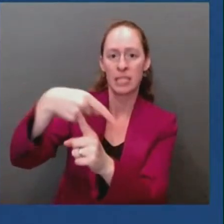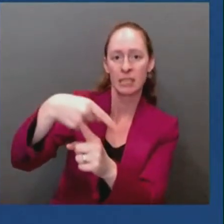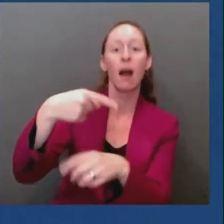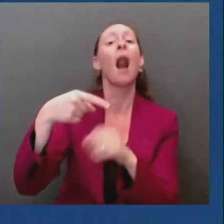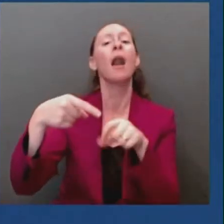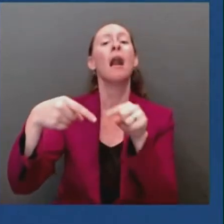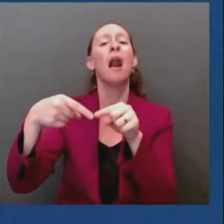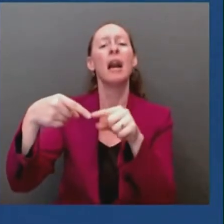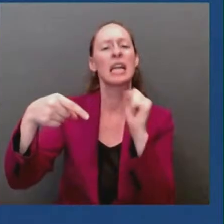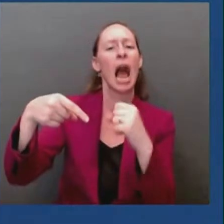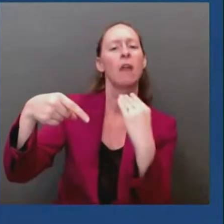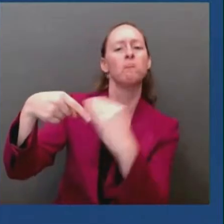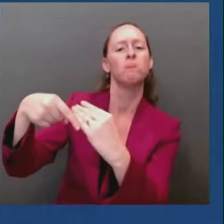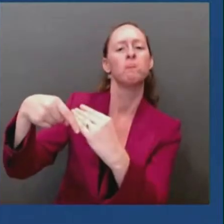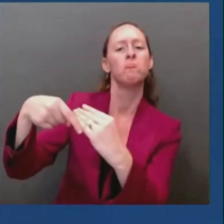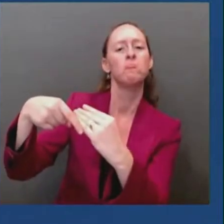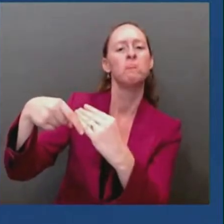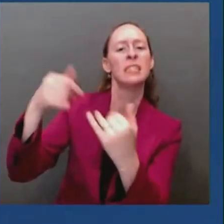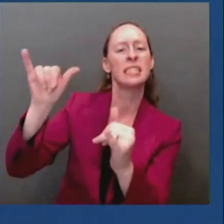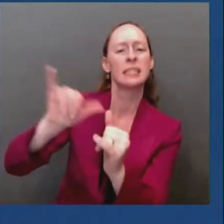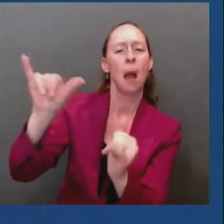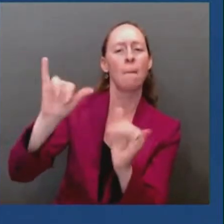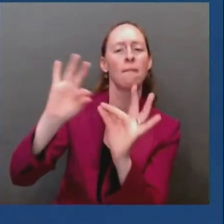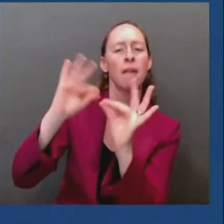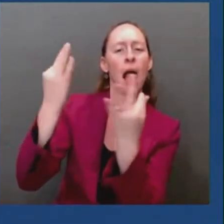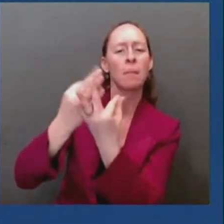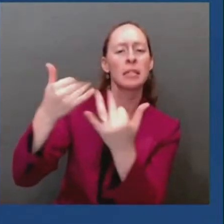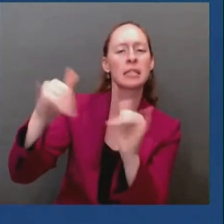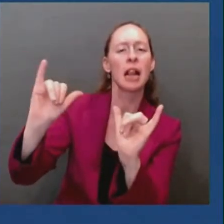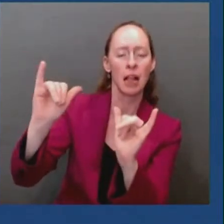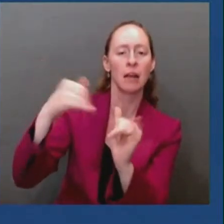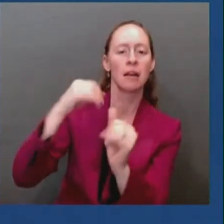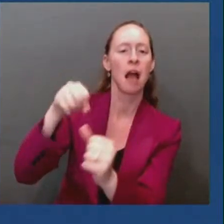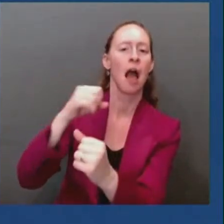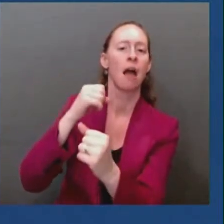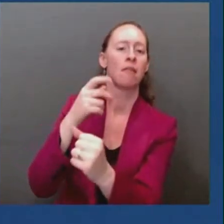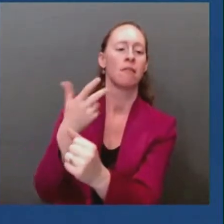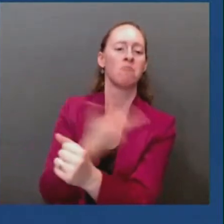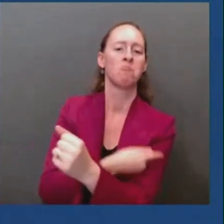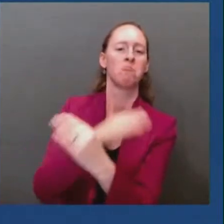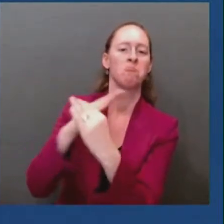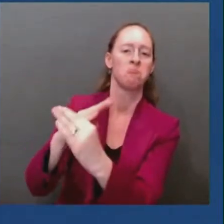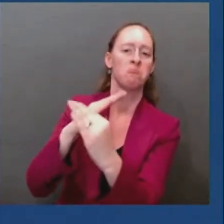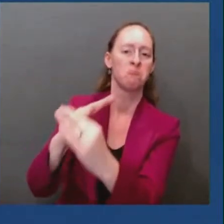LIKELIHOOD THAT WE WILL GET INTO A CADENCE THAT ON A YEARLY BASIS FOR MOST PEOPLE, WILL BE